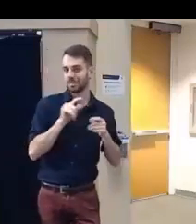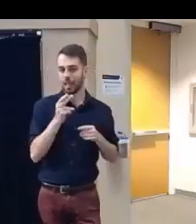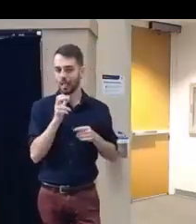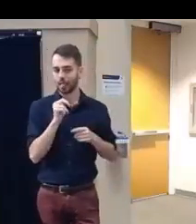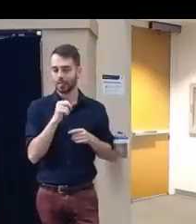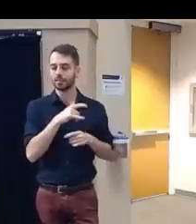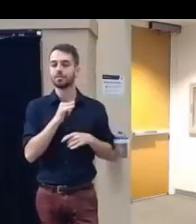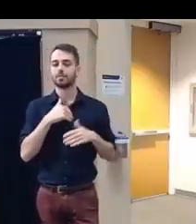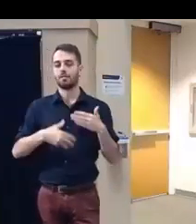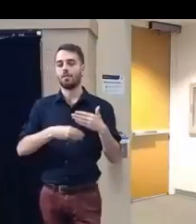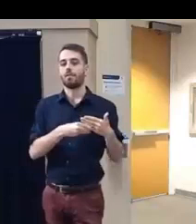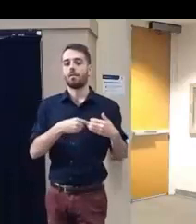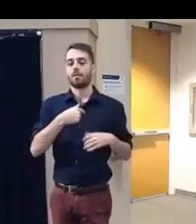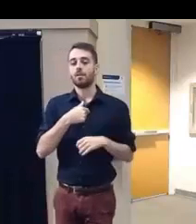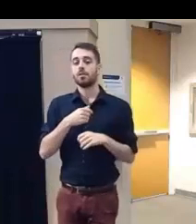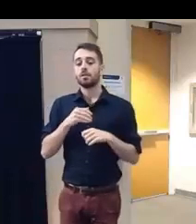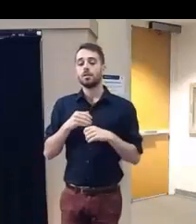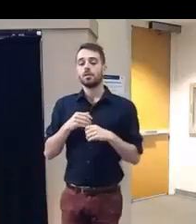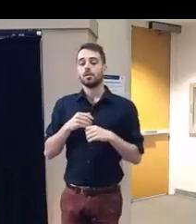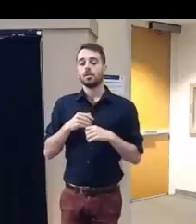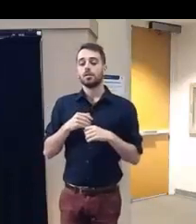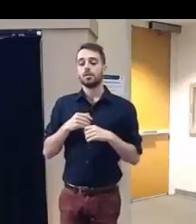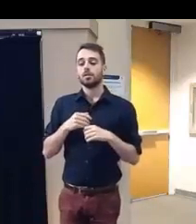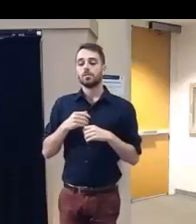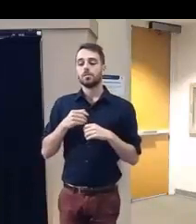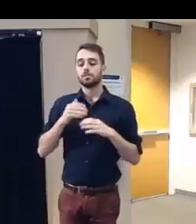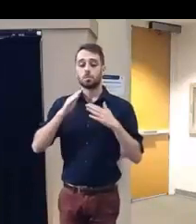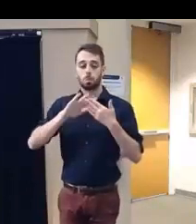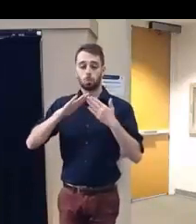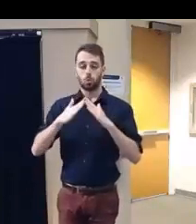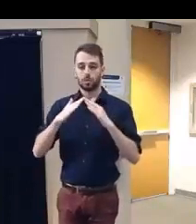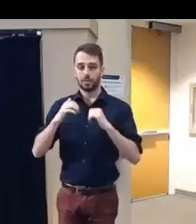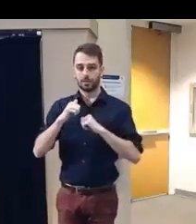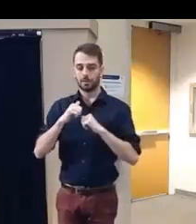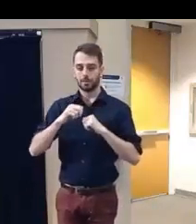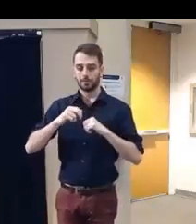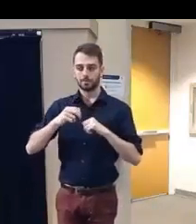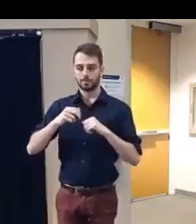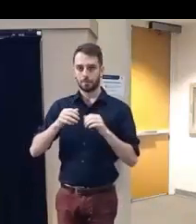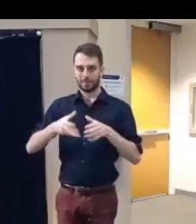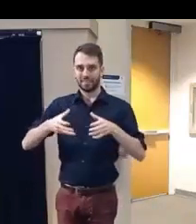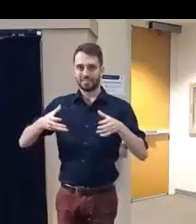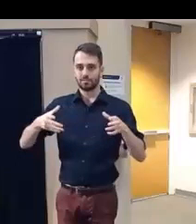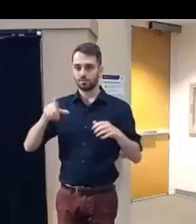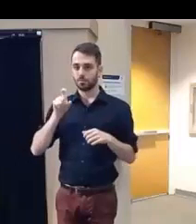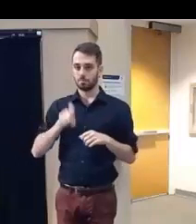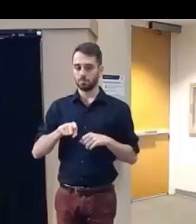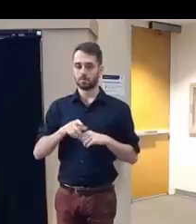kovid was the importance of community building and how challenging that was when we were all apart